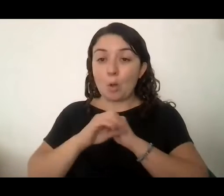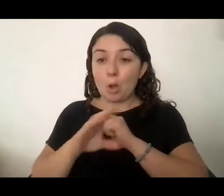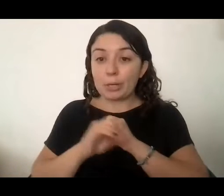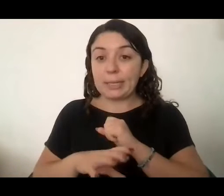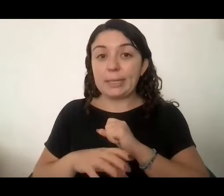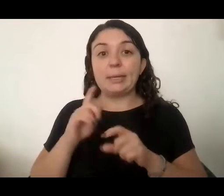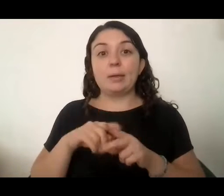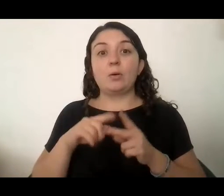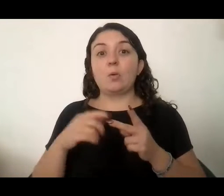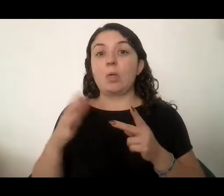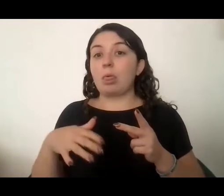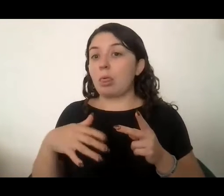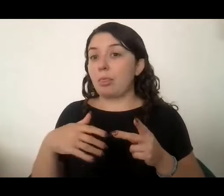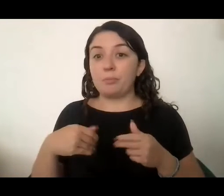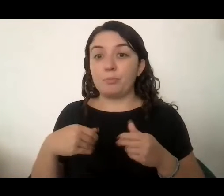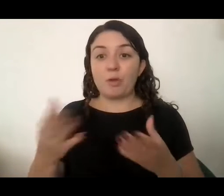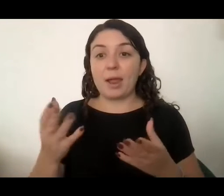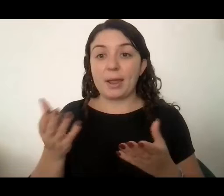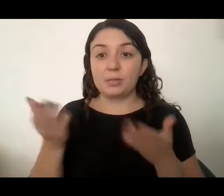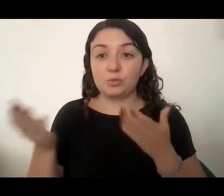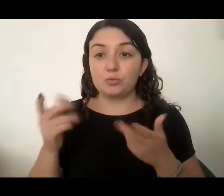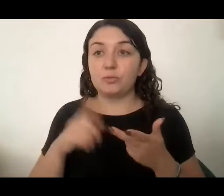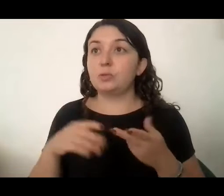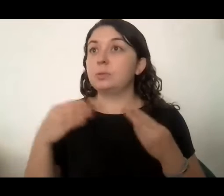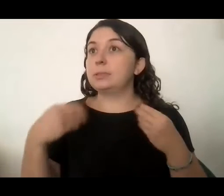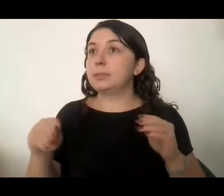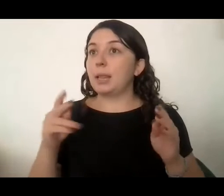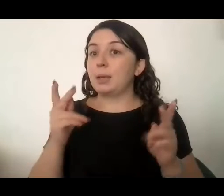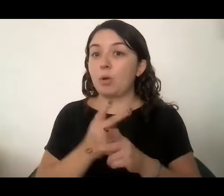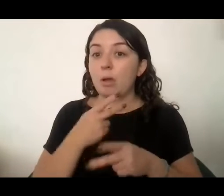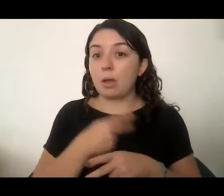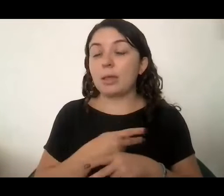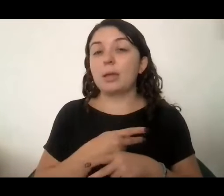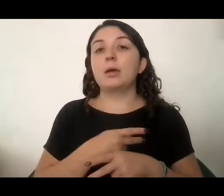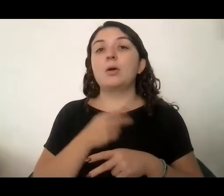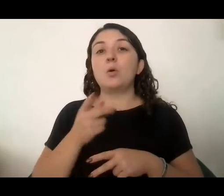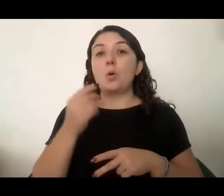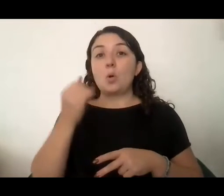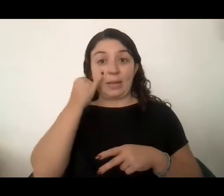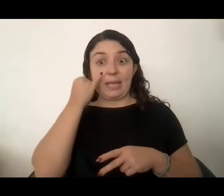offering services or selling products. Or when you have, you would say, and this is when I started